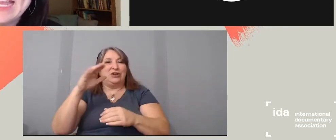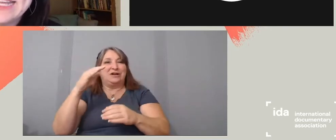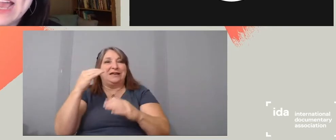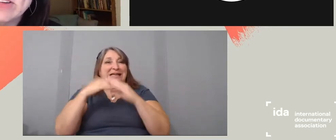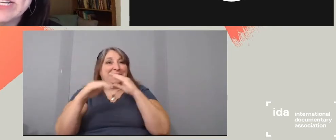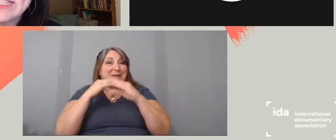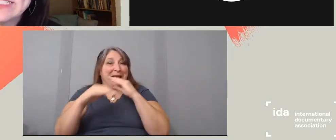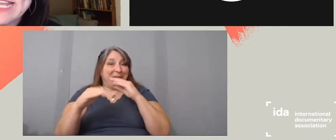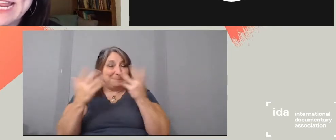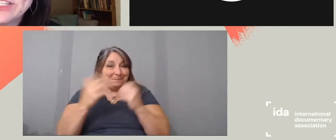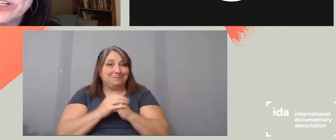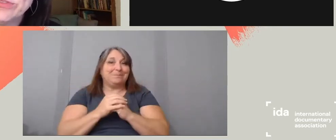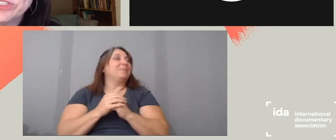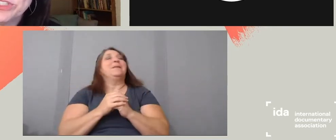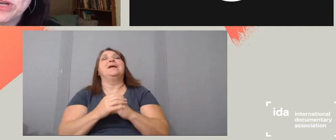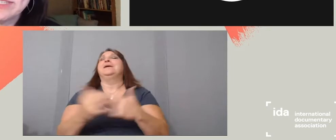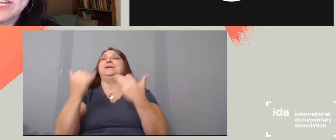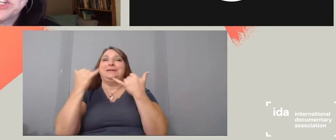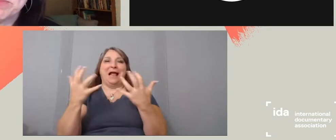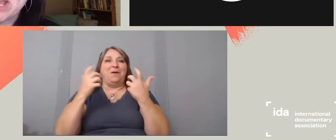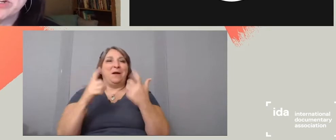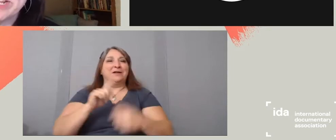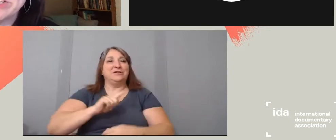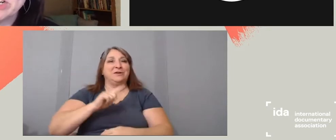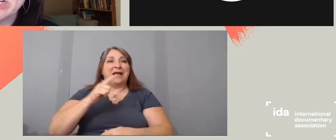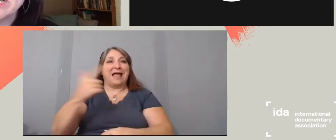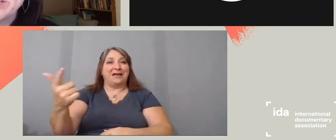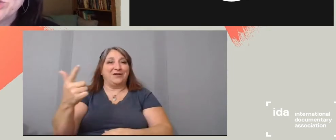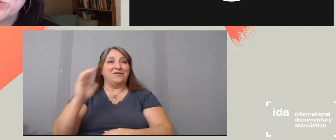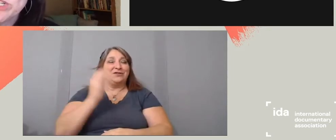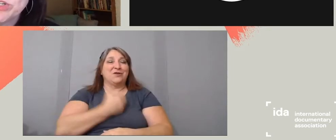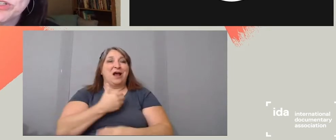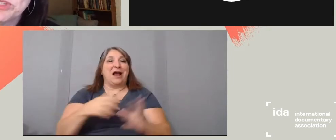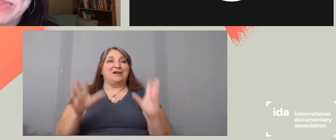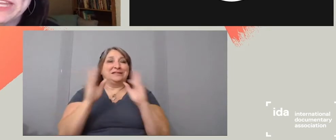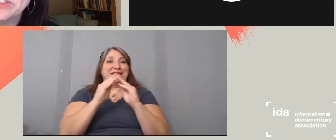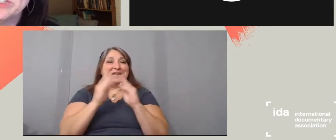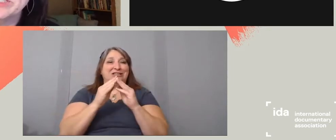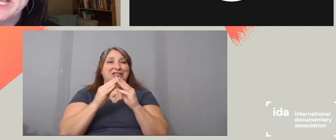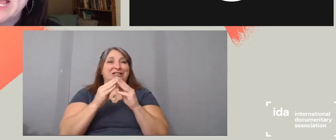And now I'd like to hand it over to our session moderator who will introduce the panel